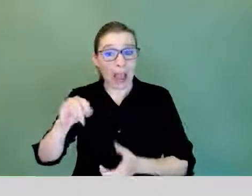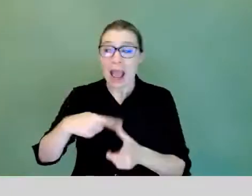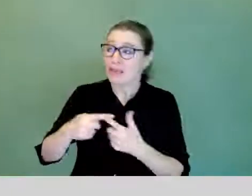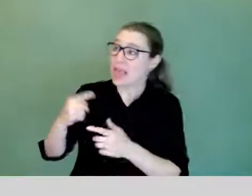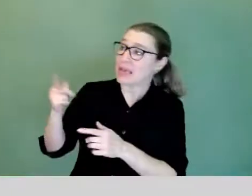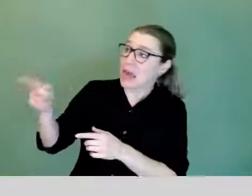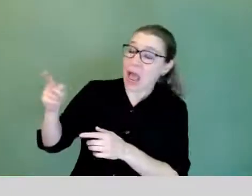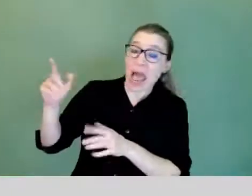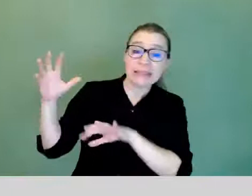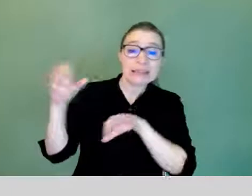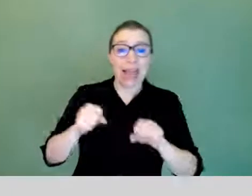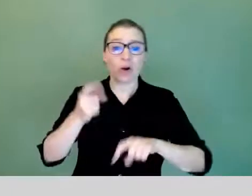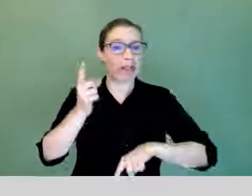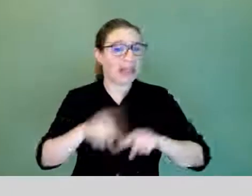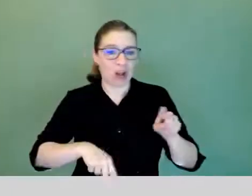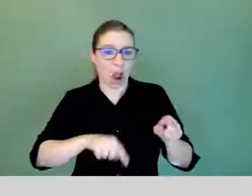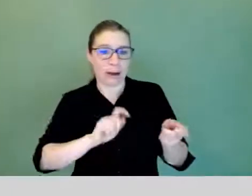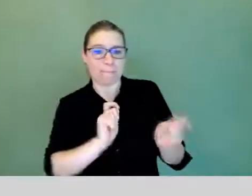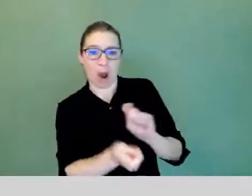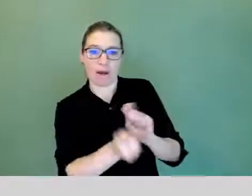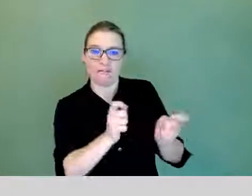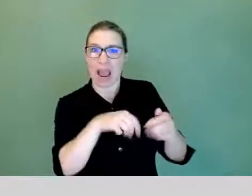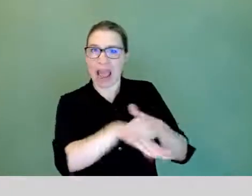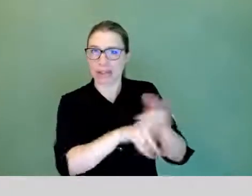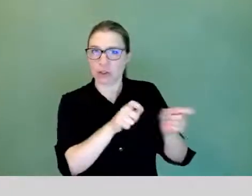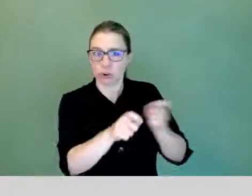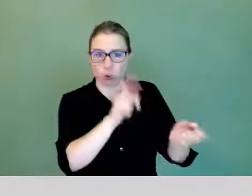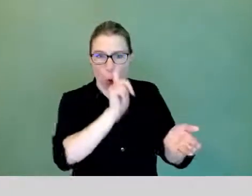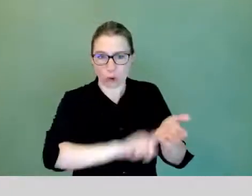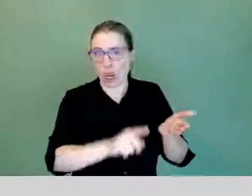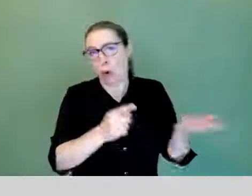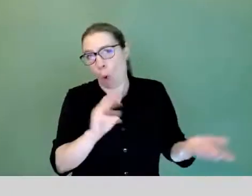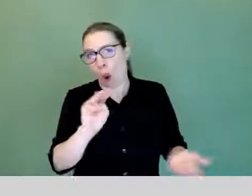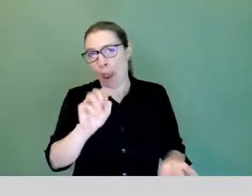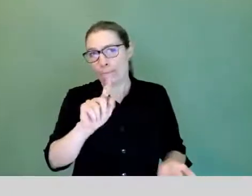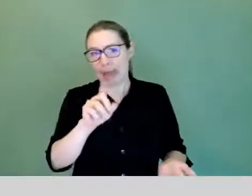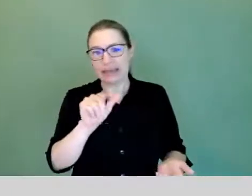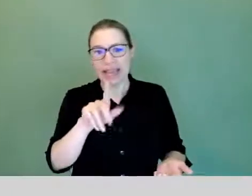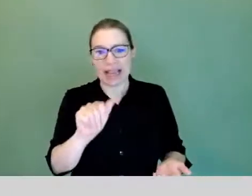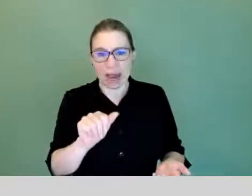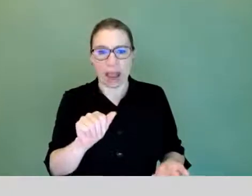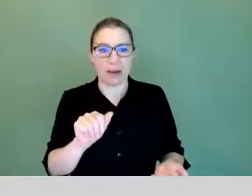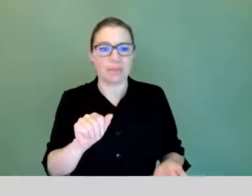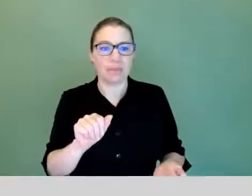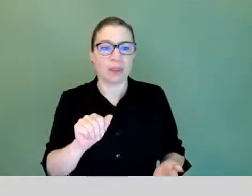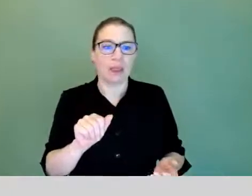the control check or metadata. So with the exception of public resources, deny by default.